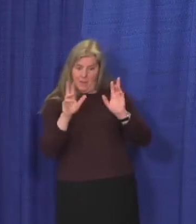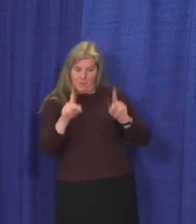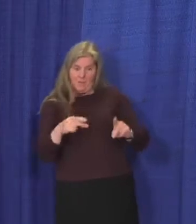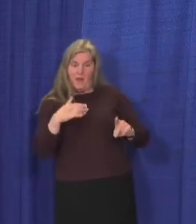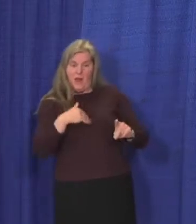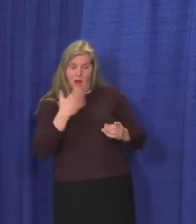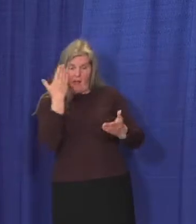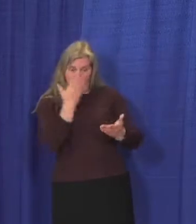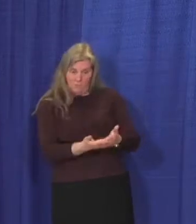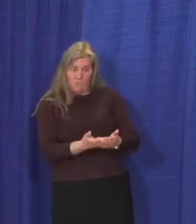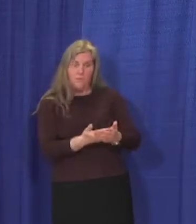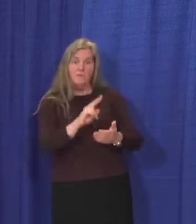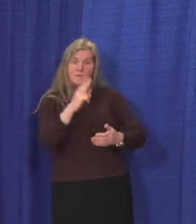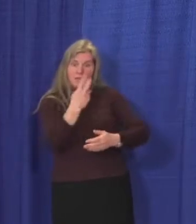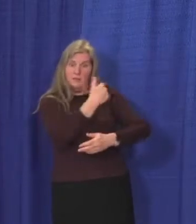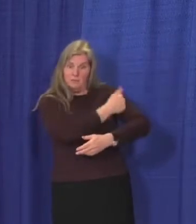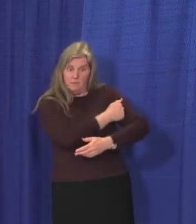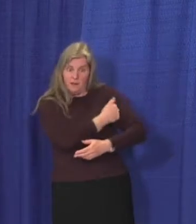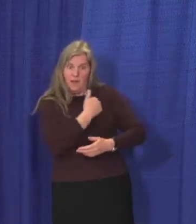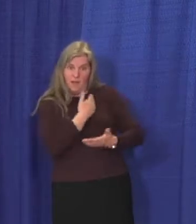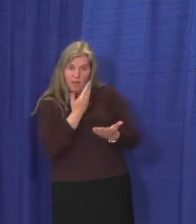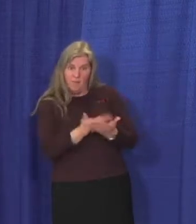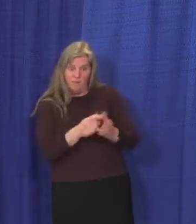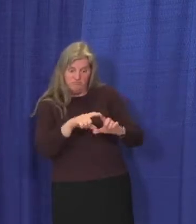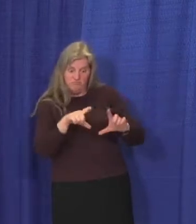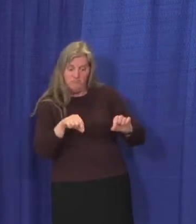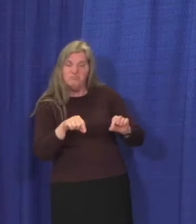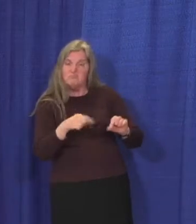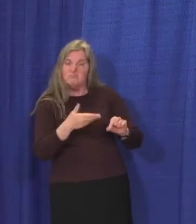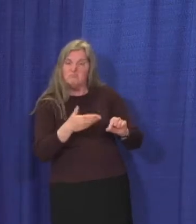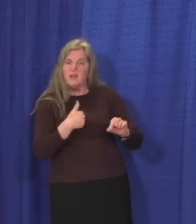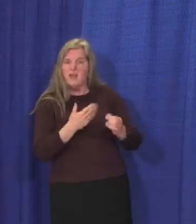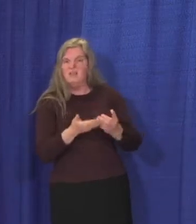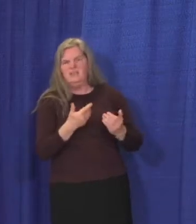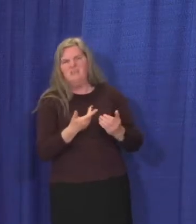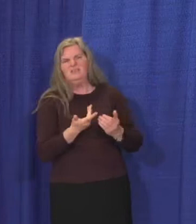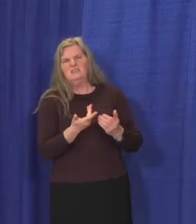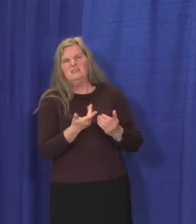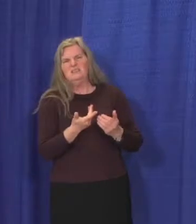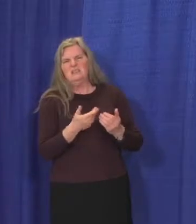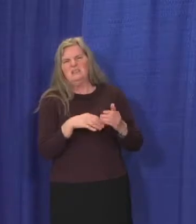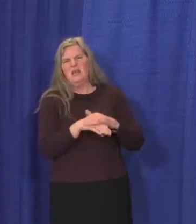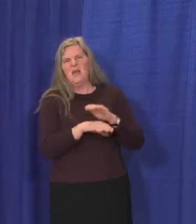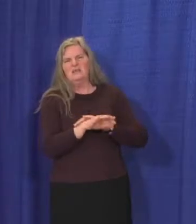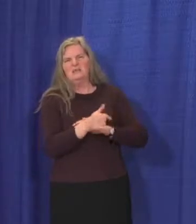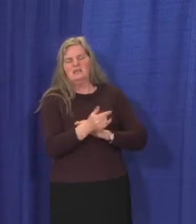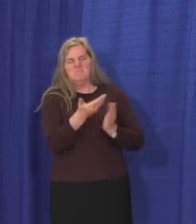vaccination status of Yukoners that have received their shots